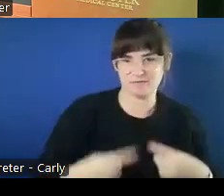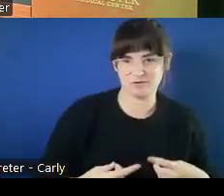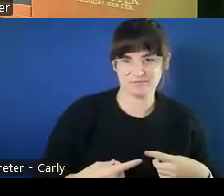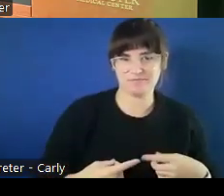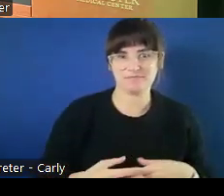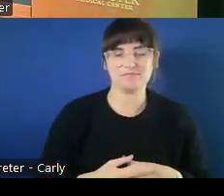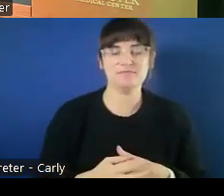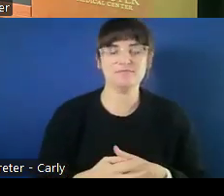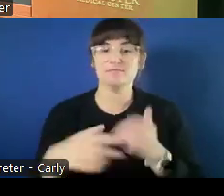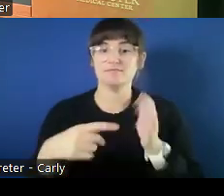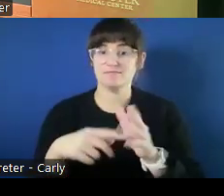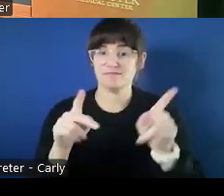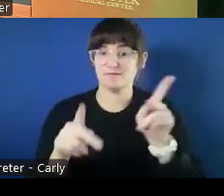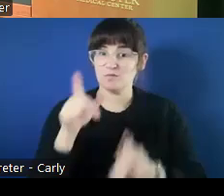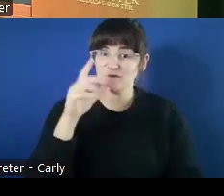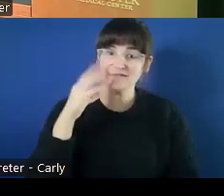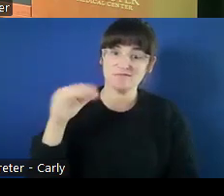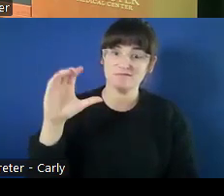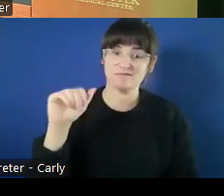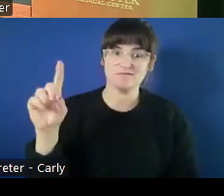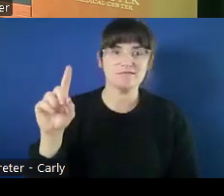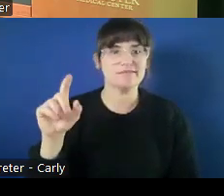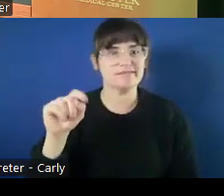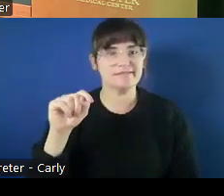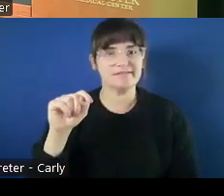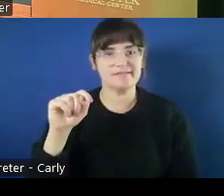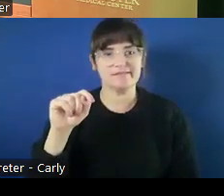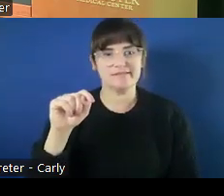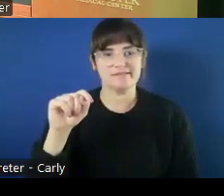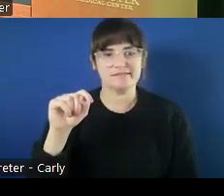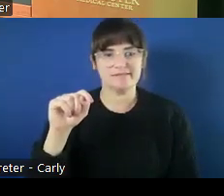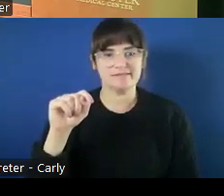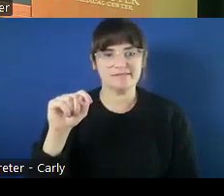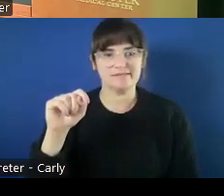coronary artery disease is the team care trial so this was published by uh Wayne Kaitton and